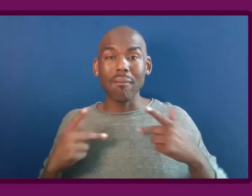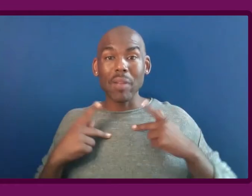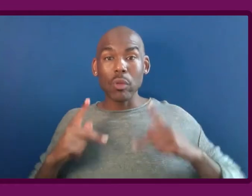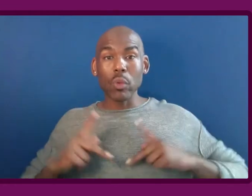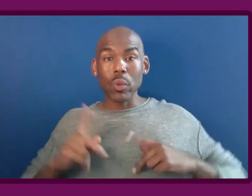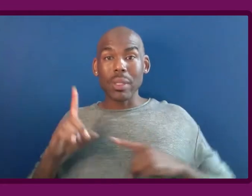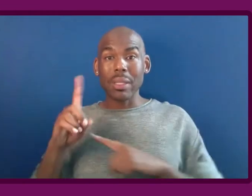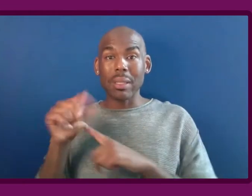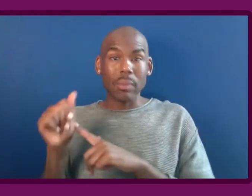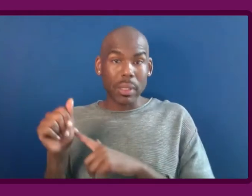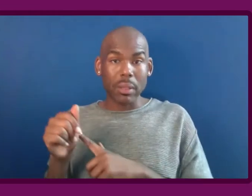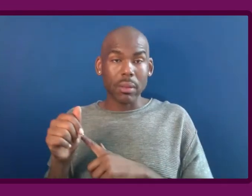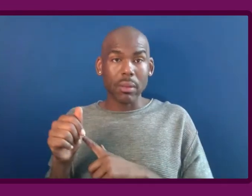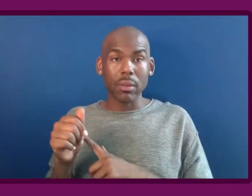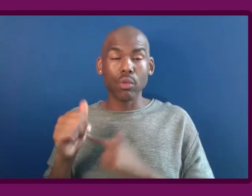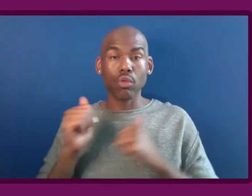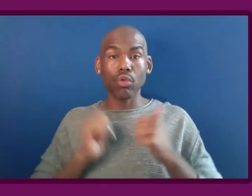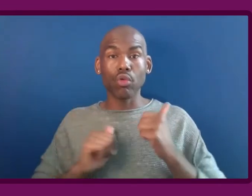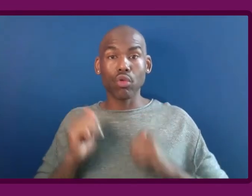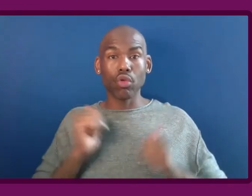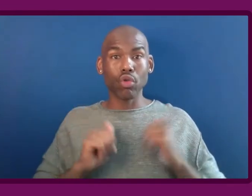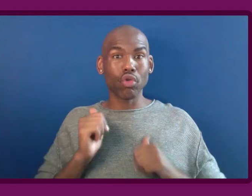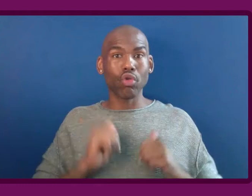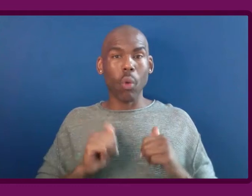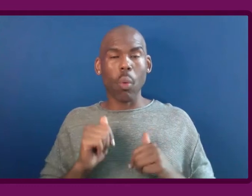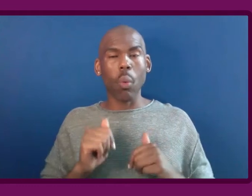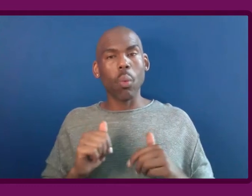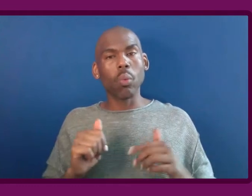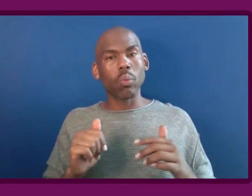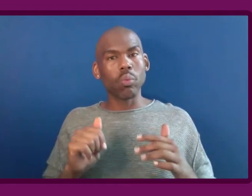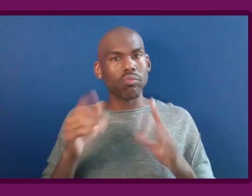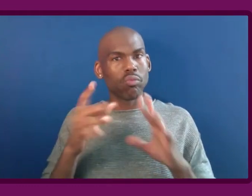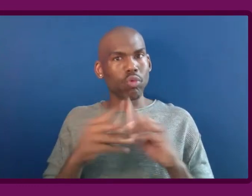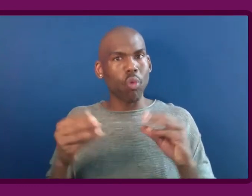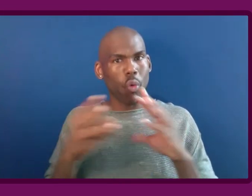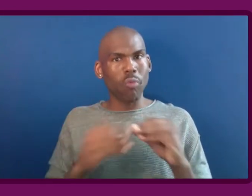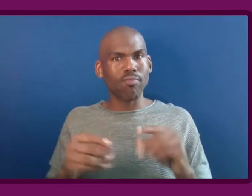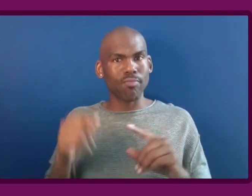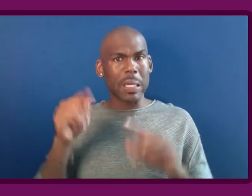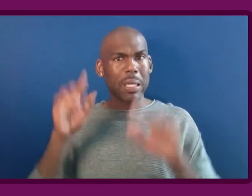he had a physical disability. The mom on the show was Minnie Driver. It was an amazing story,